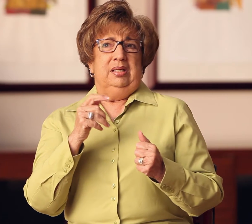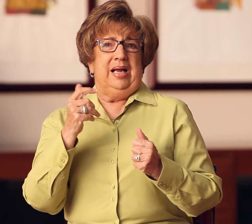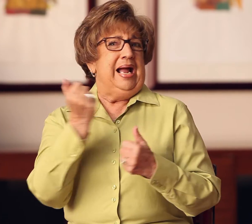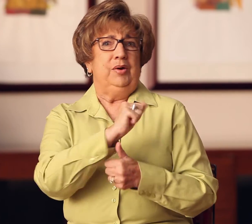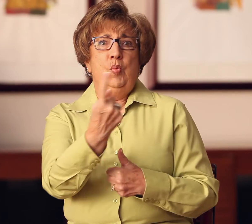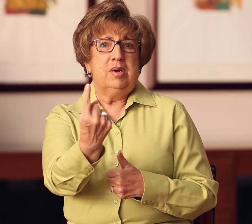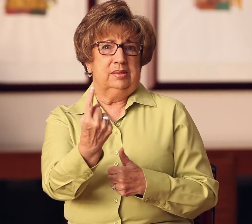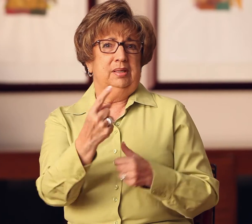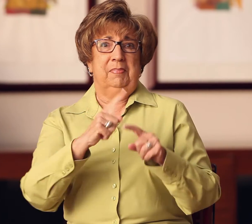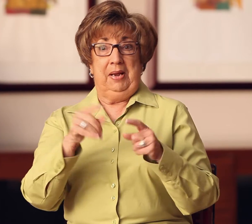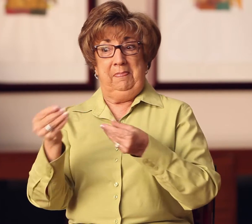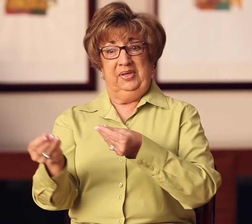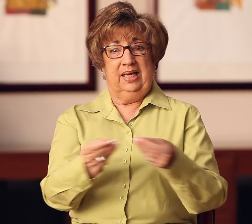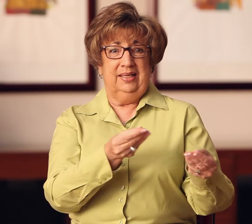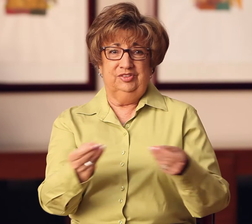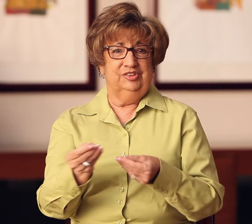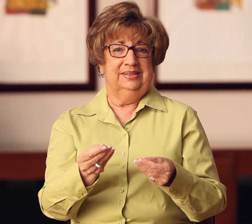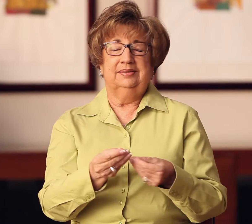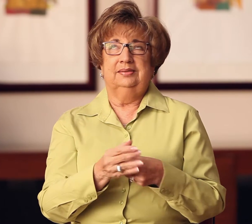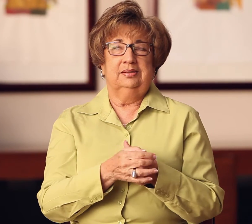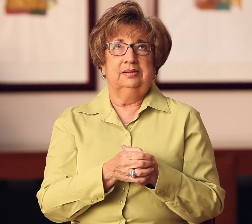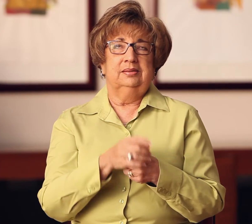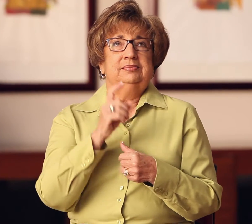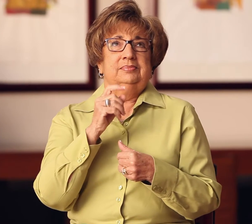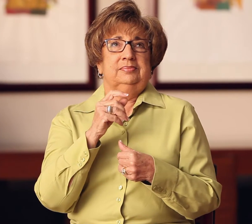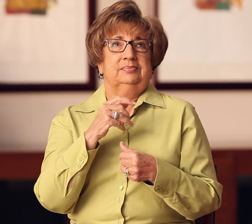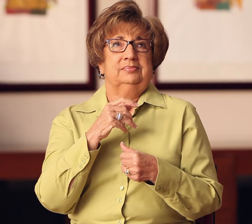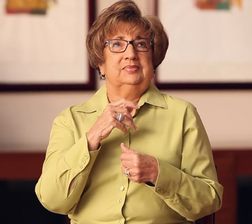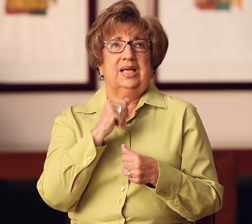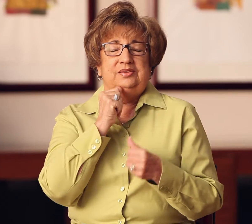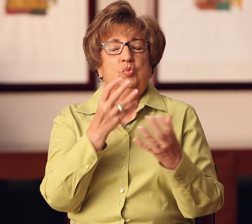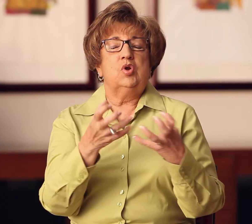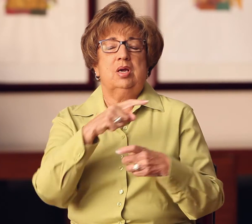anxiety. With mediation, I don't want people to view